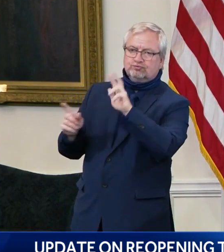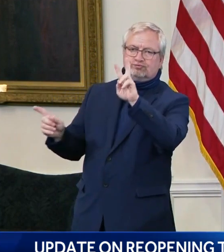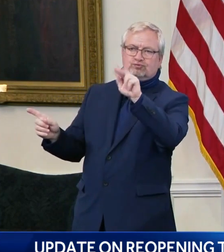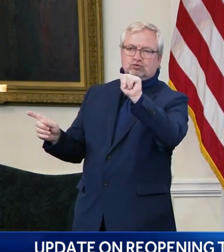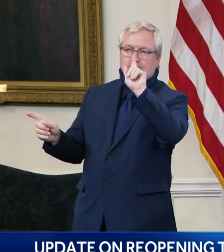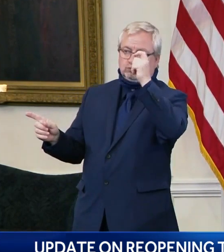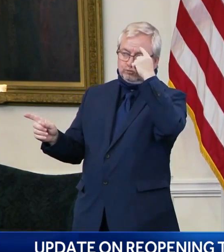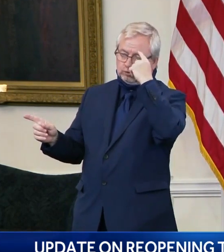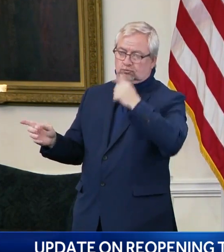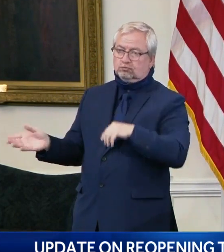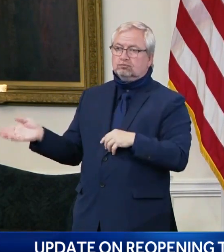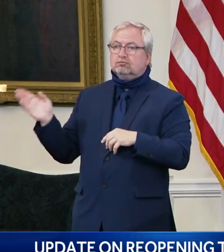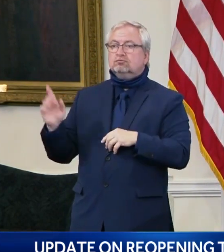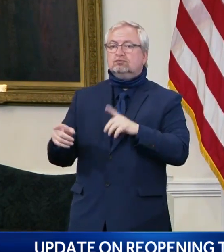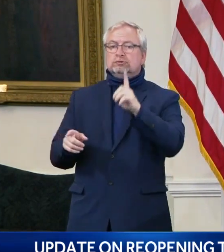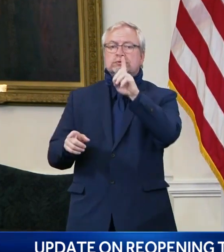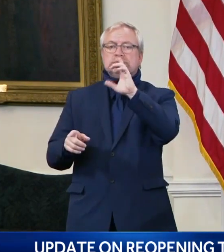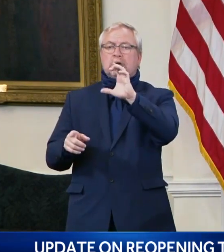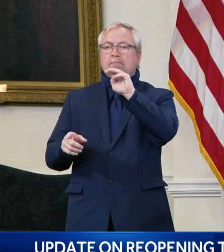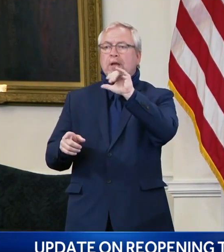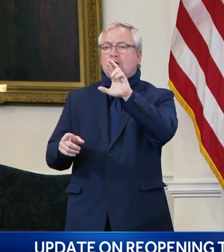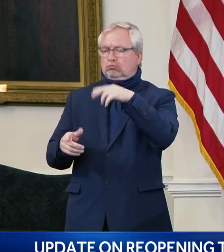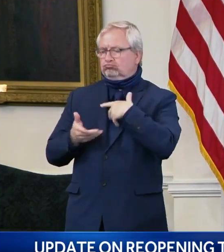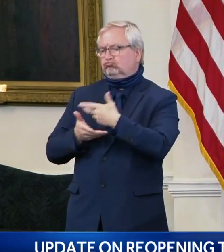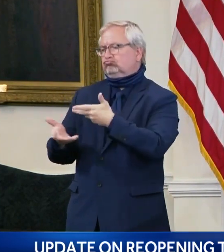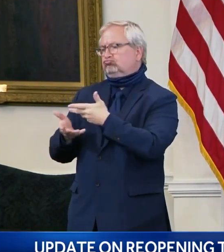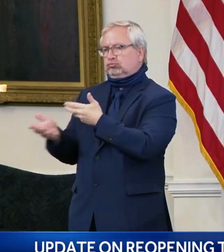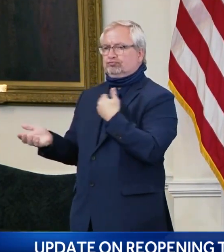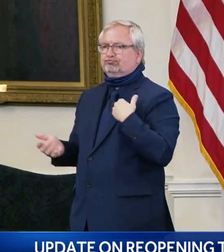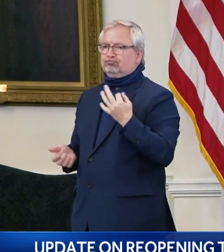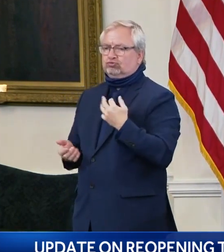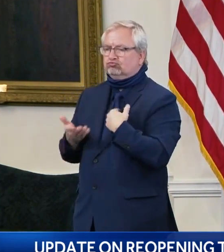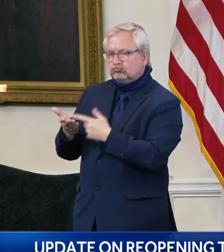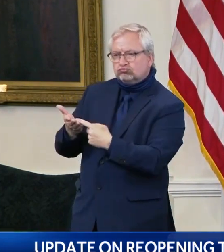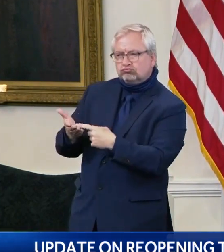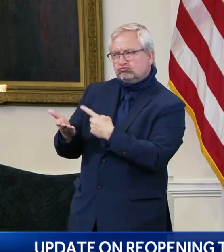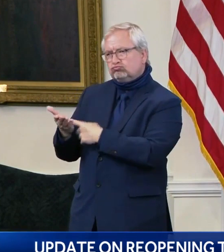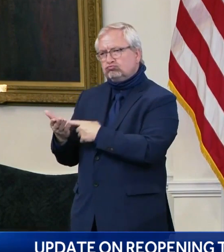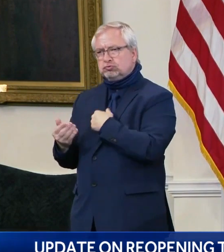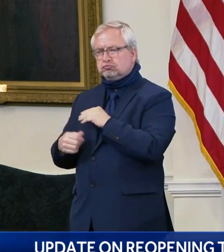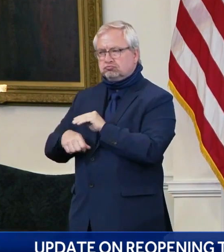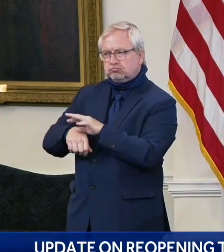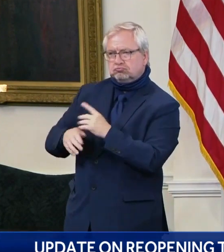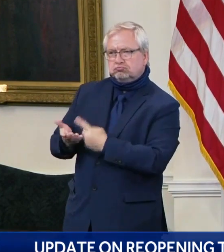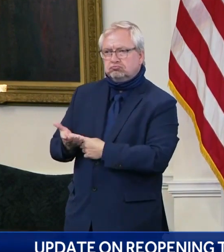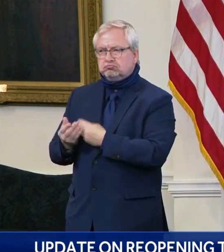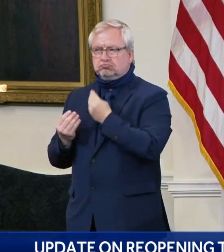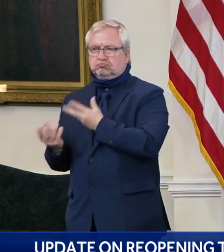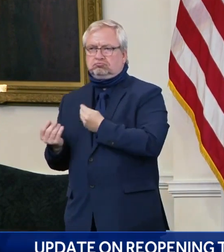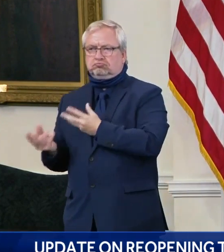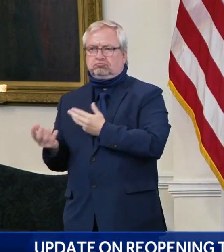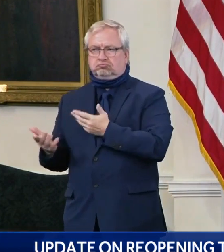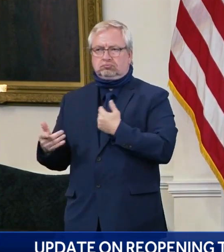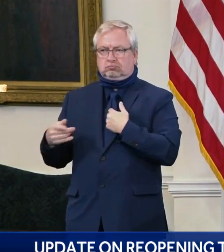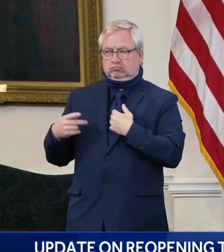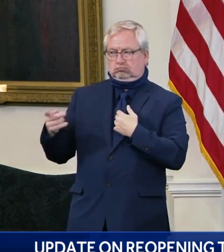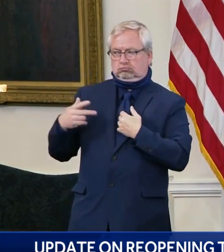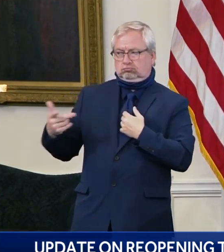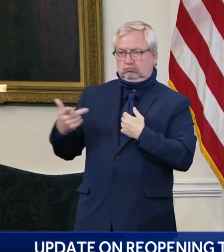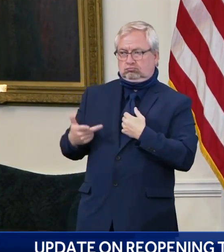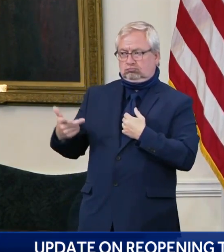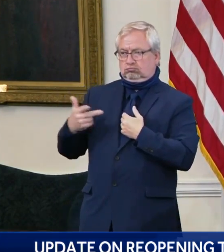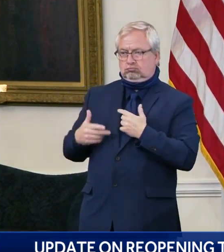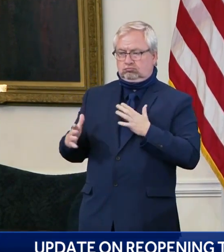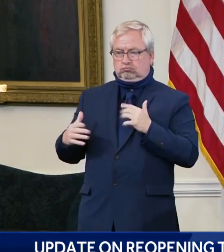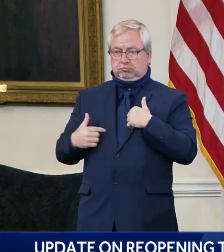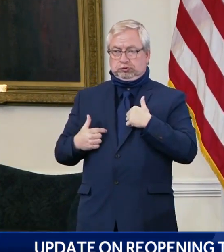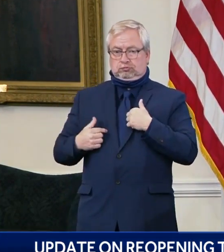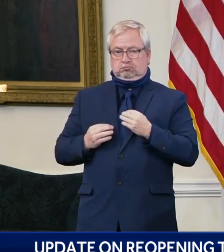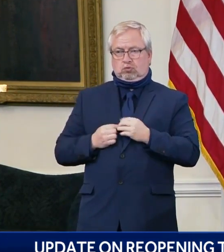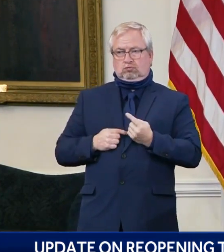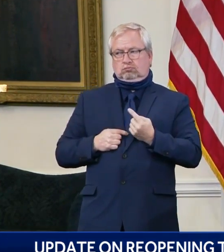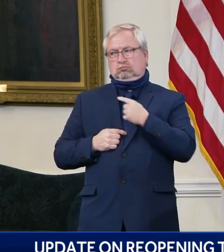WE JUST HAD A DISCUSSION FRIDAY WITH GOVERNOR NORTHAM AND AMIR BOWSER -- MAYOR BOWSER.